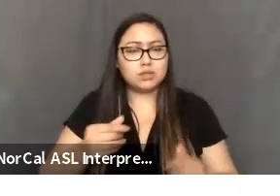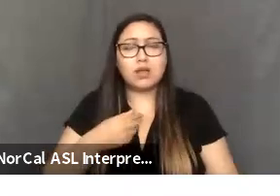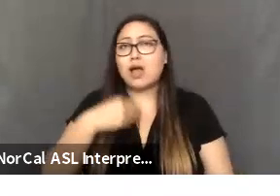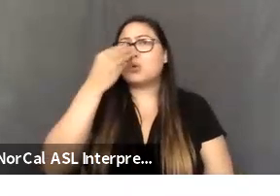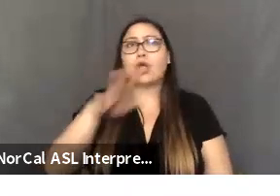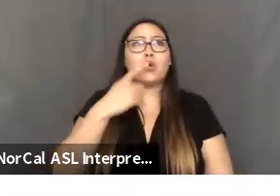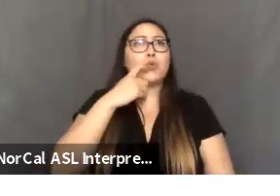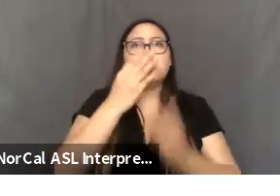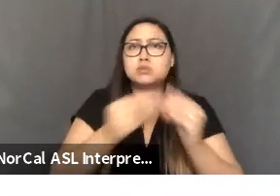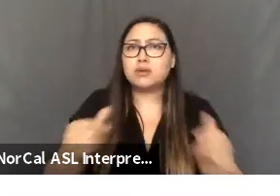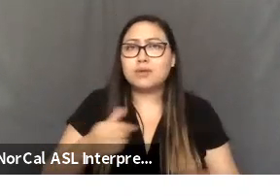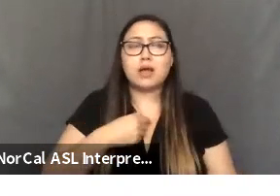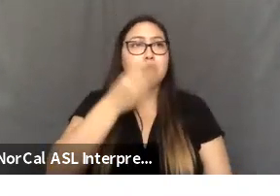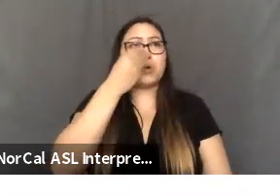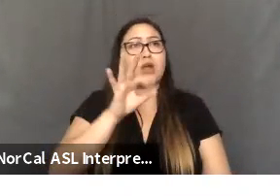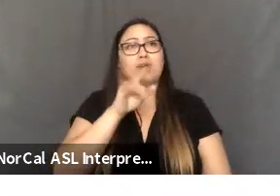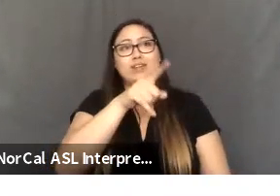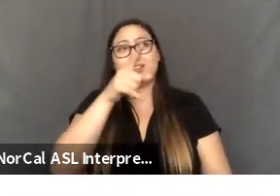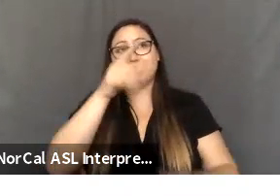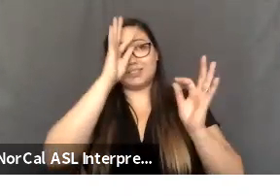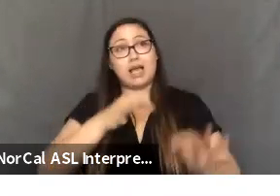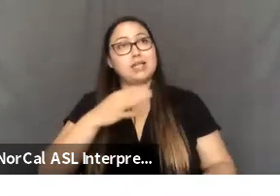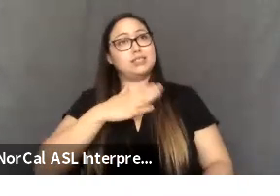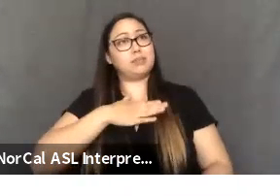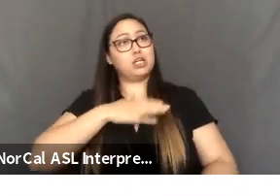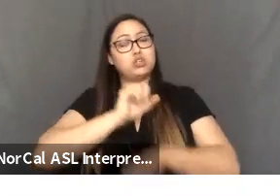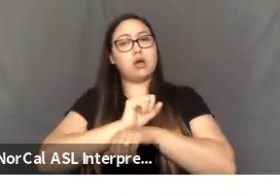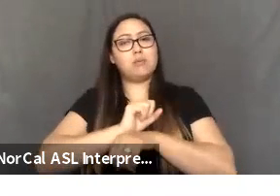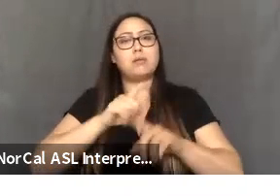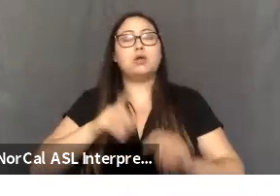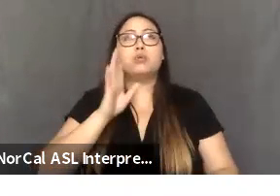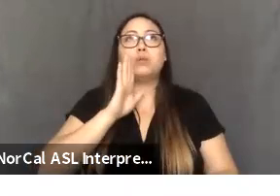I don't care if they decide that it's really my job, but it would be a lot easier if there